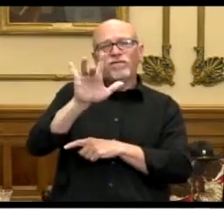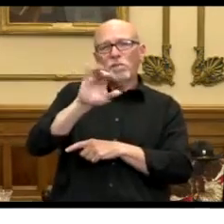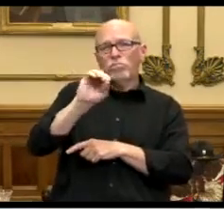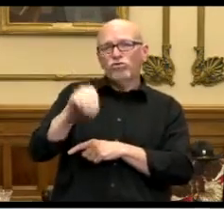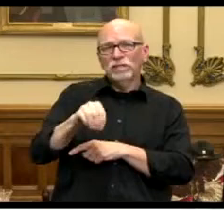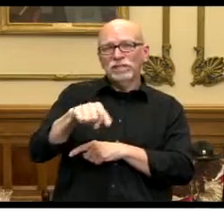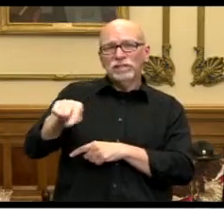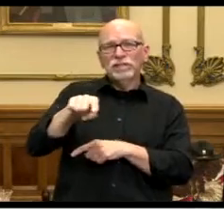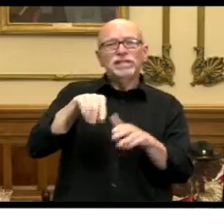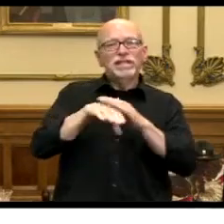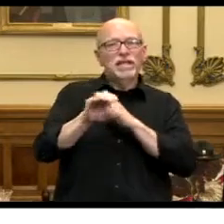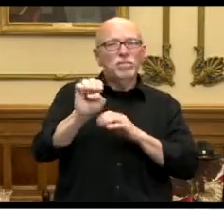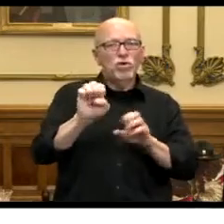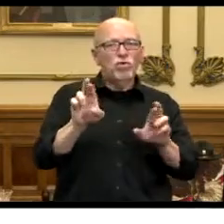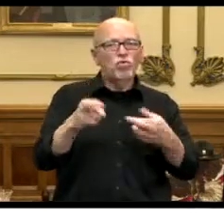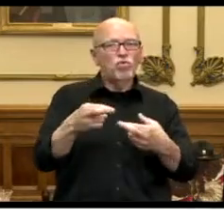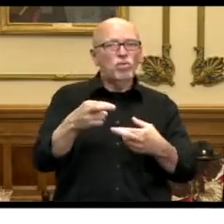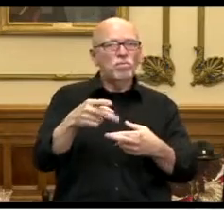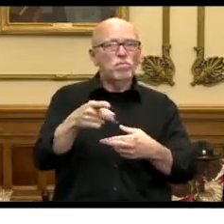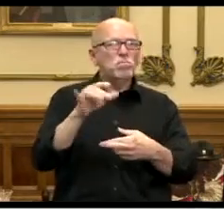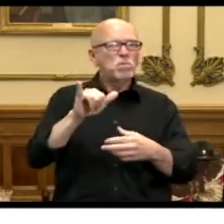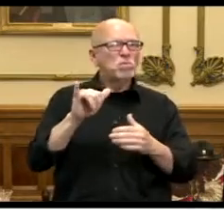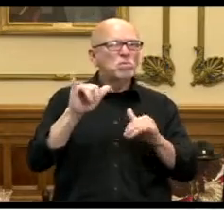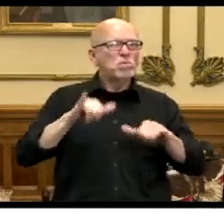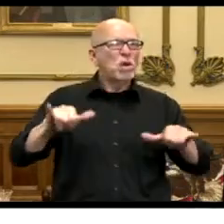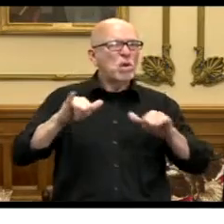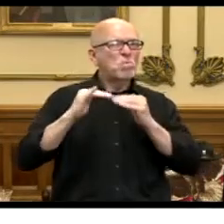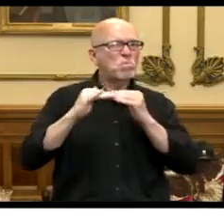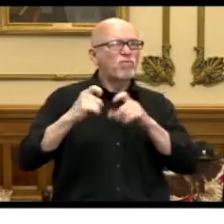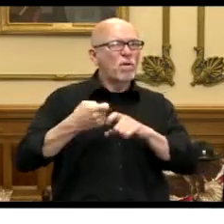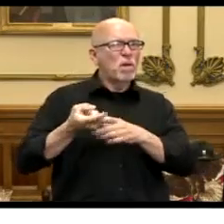visited the emergency department, which is steady from last week. A total of